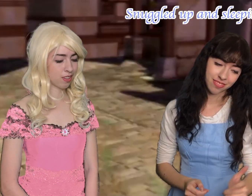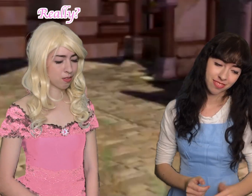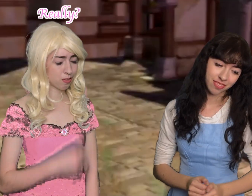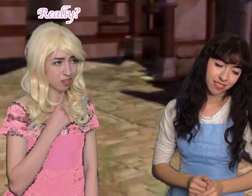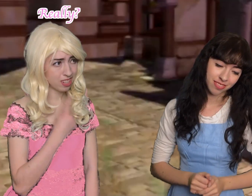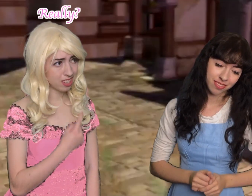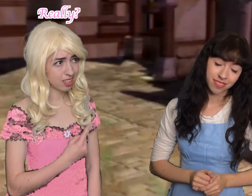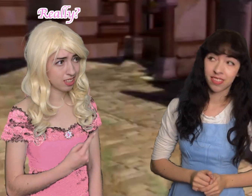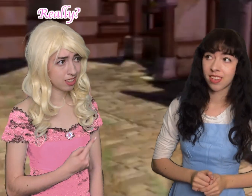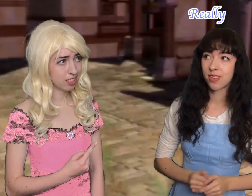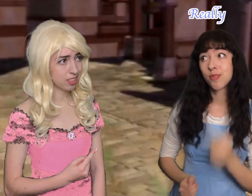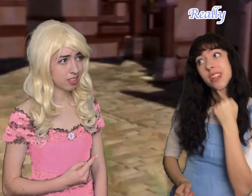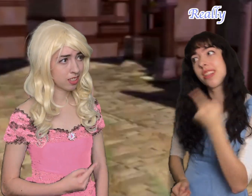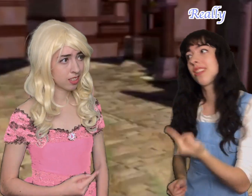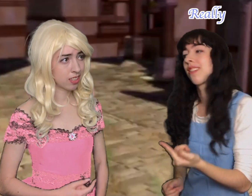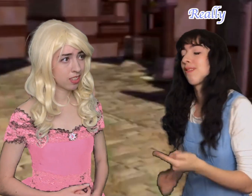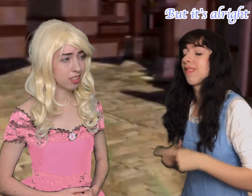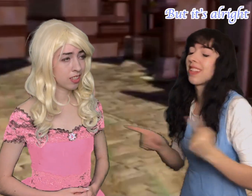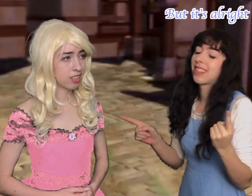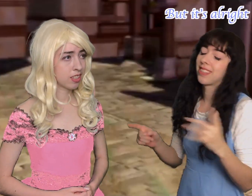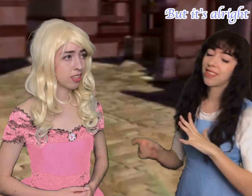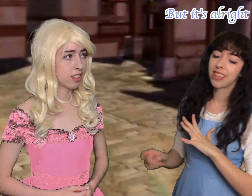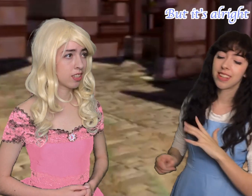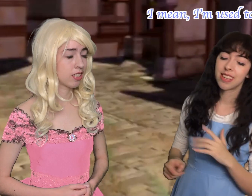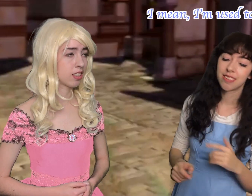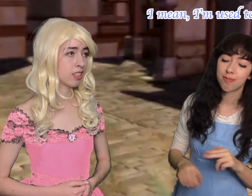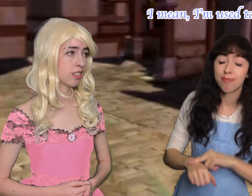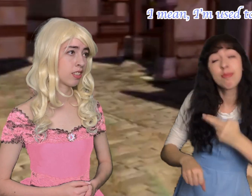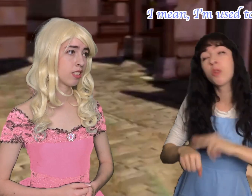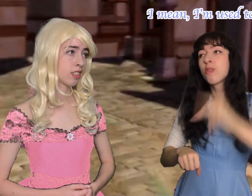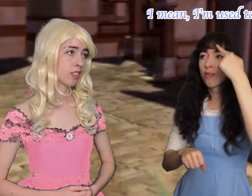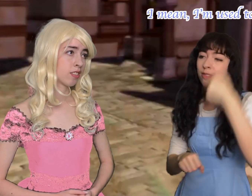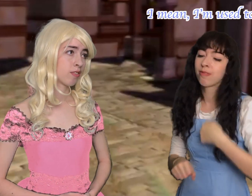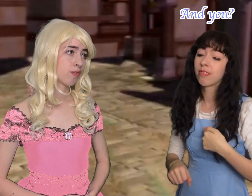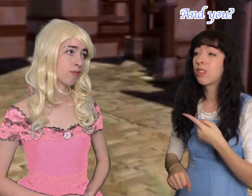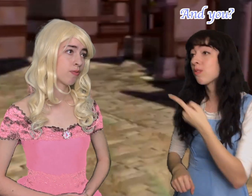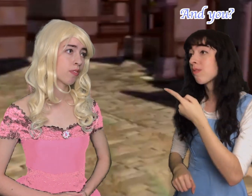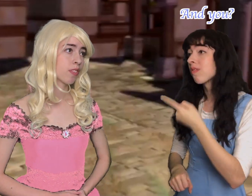really? really. but it's all right i mean i'm used to it and you